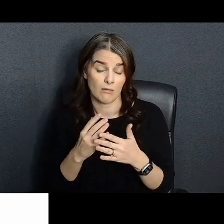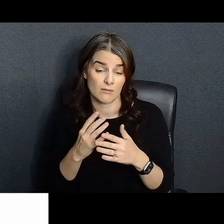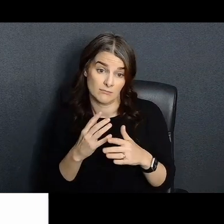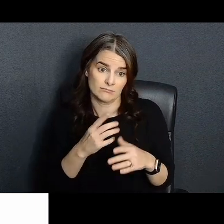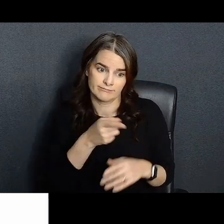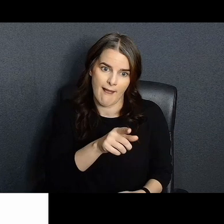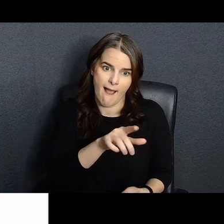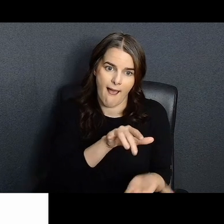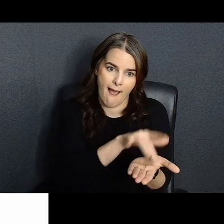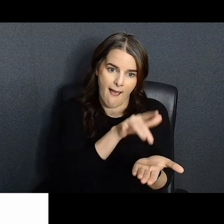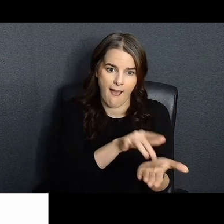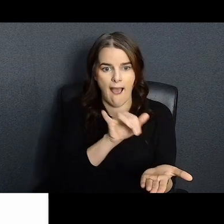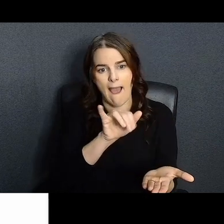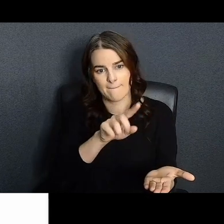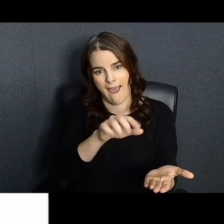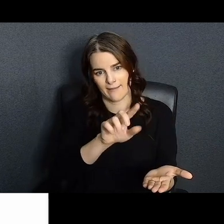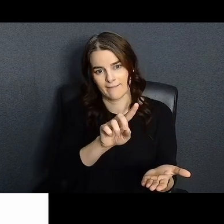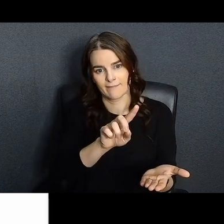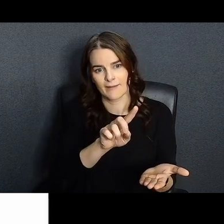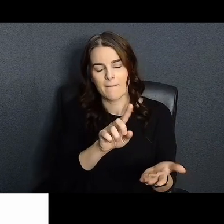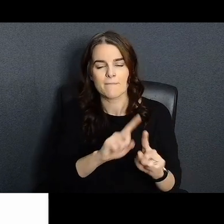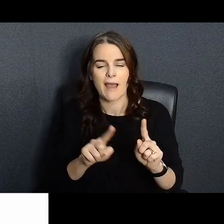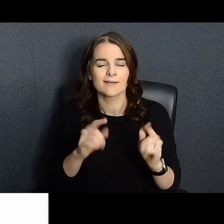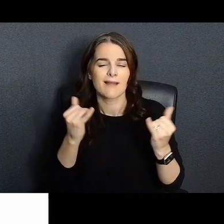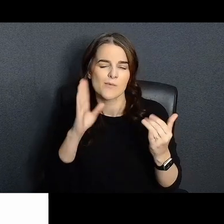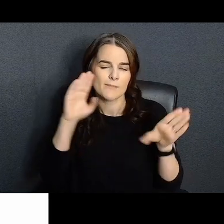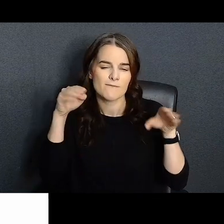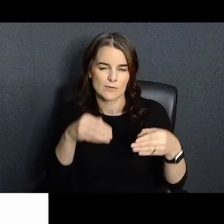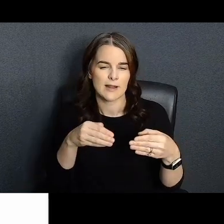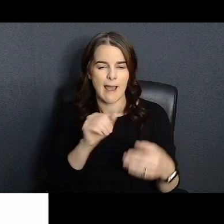But again, since we're talking about apps, the ones we're focusing on today are